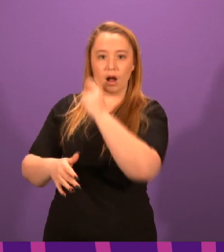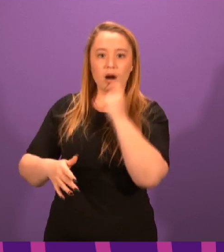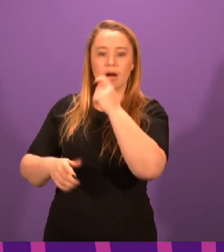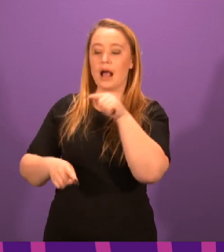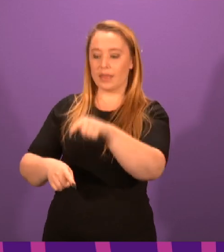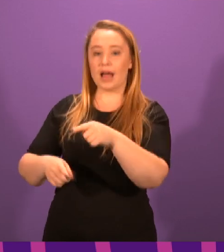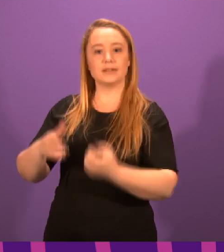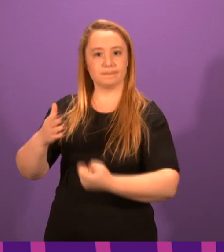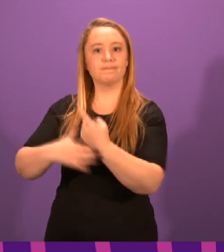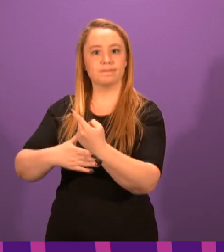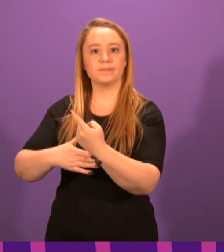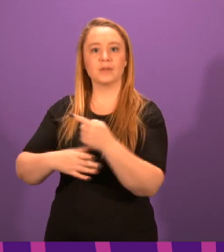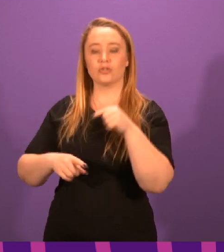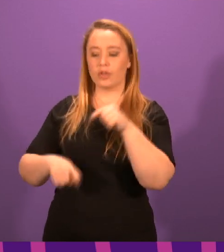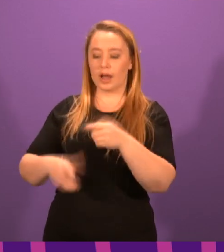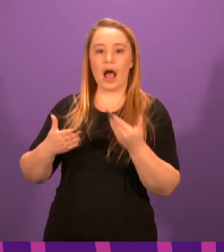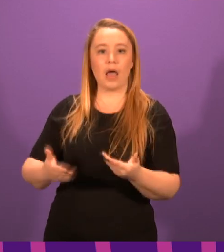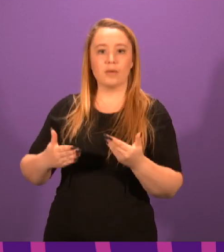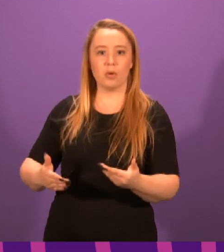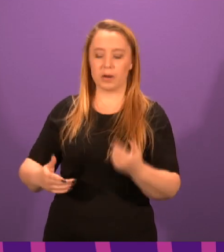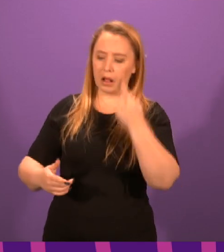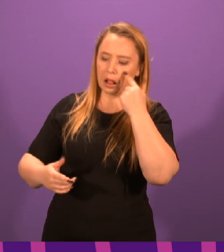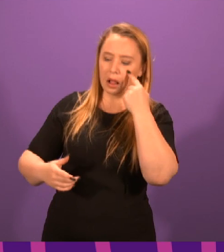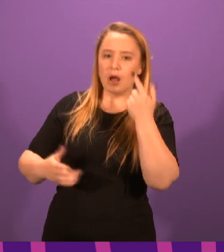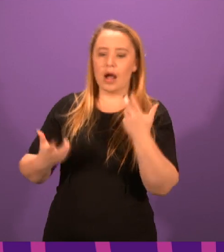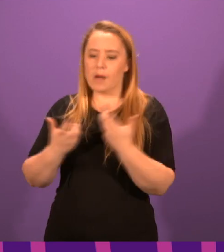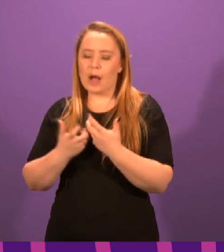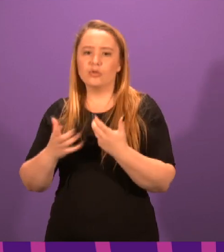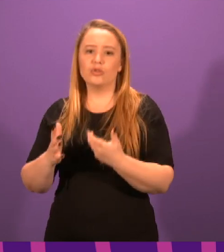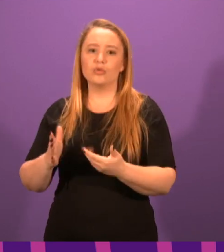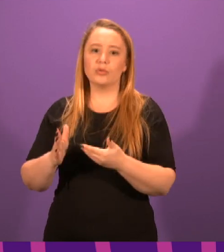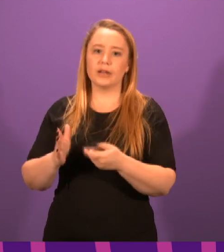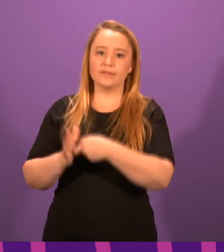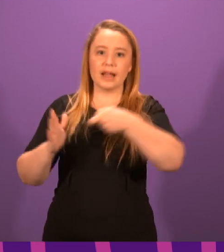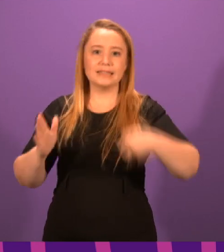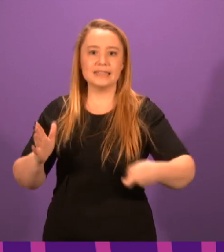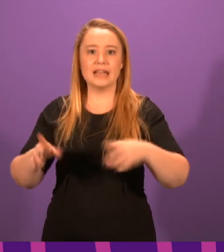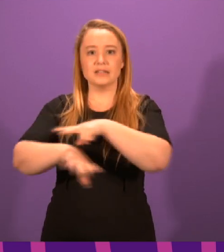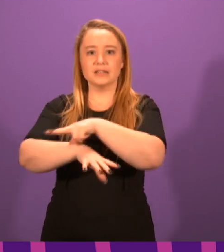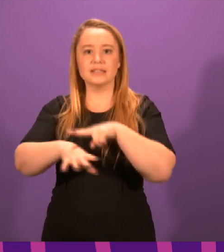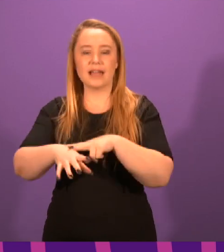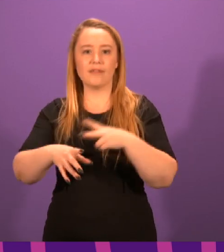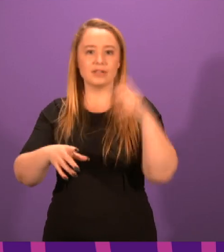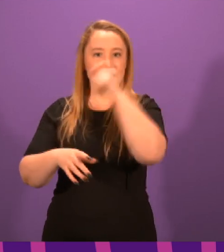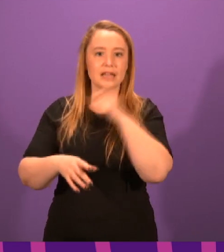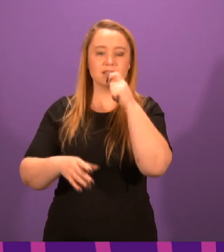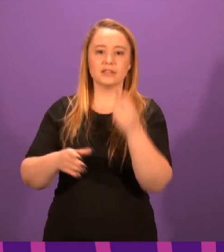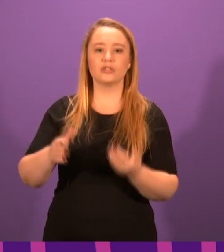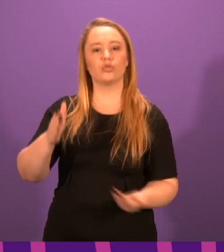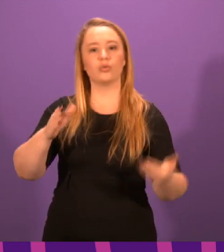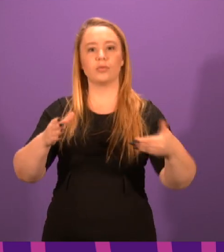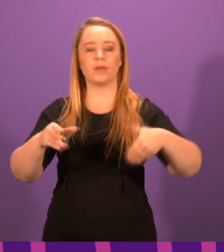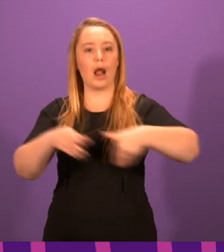under way—is looking actively at how we extend testing of NHS staff in acute and primary care,